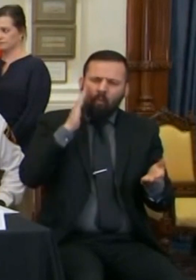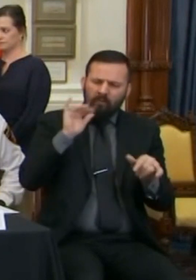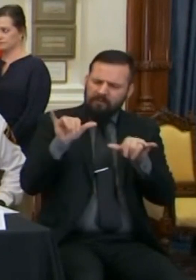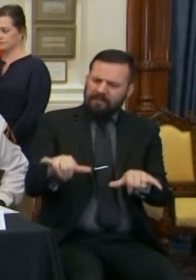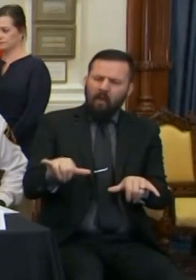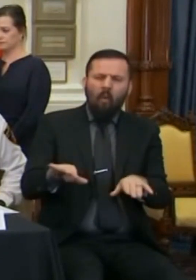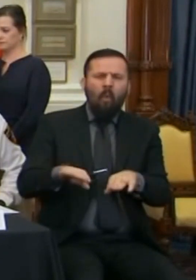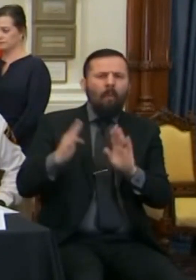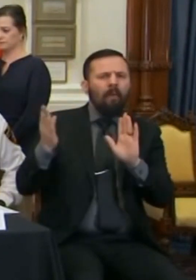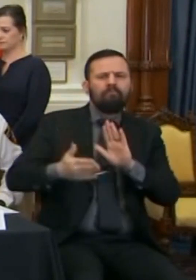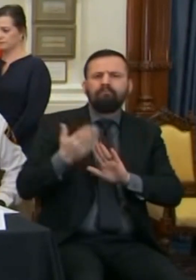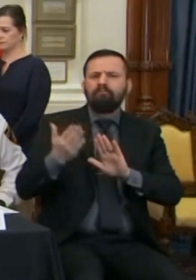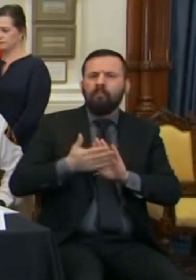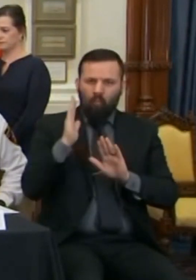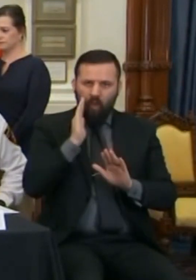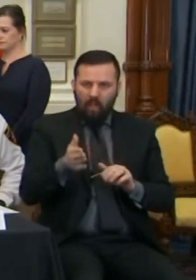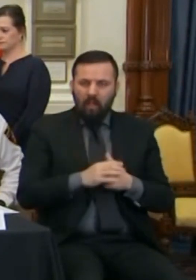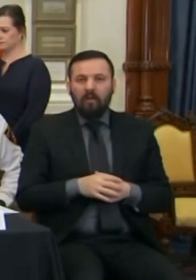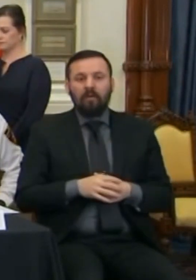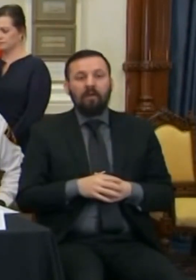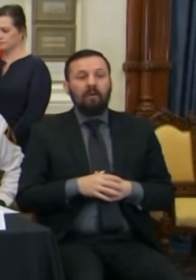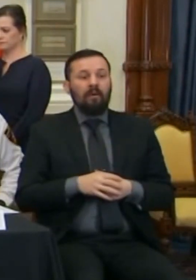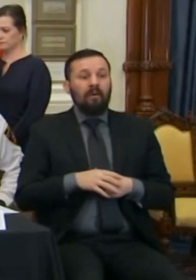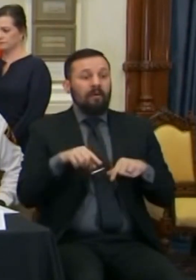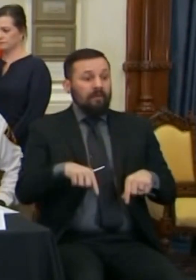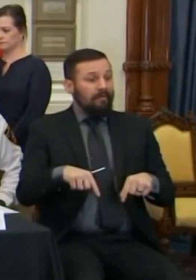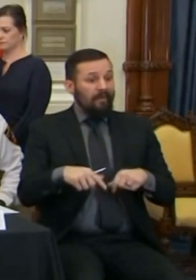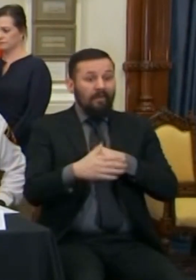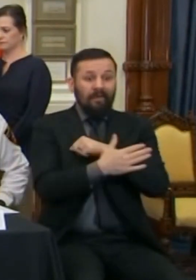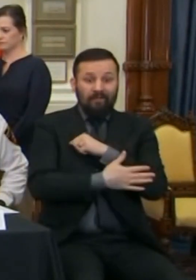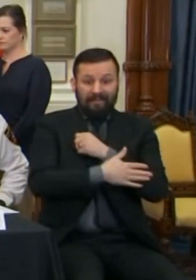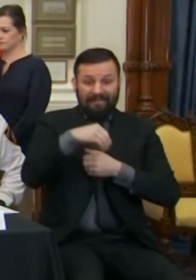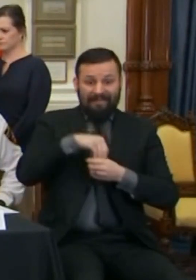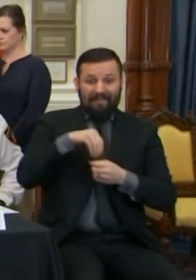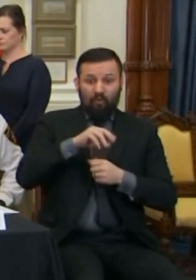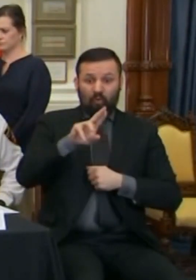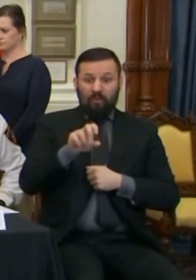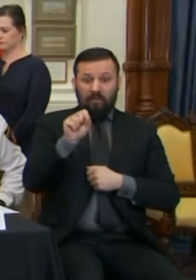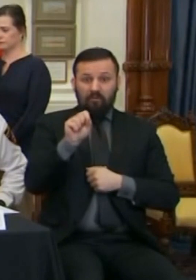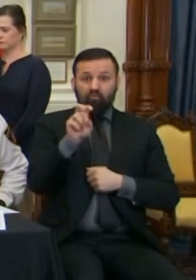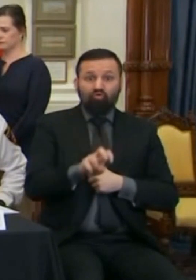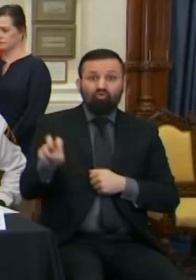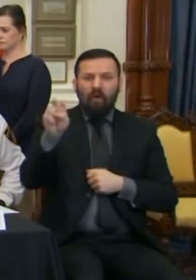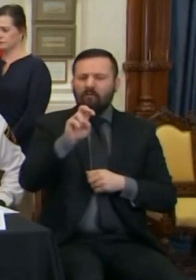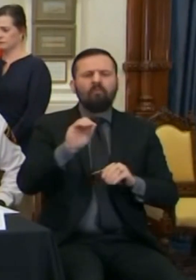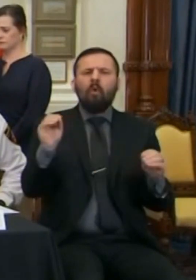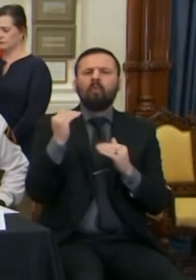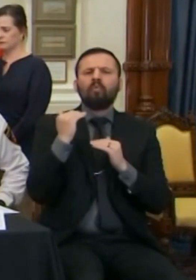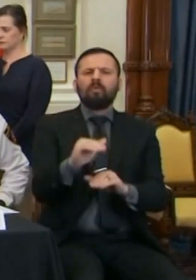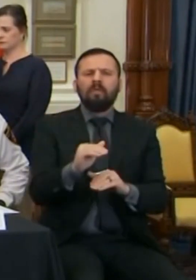operational domestic travel will be unrestricted government entities and